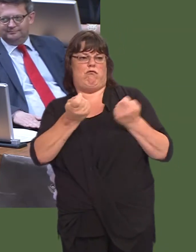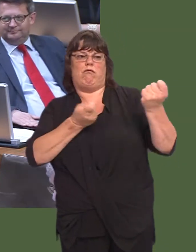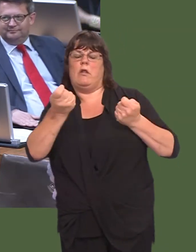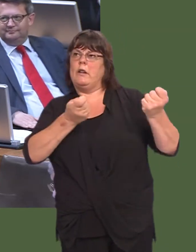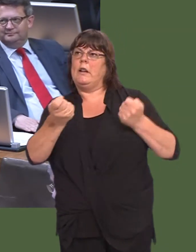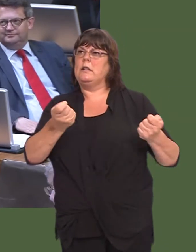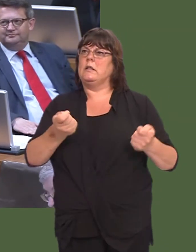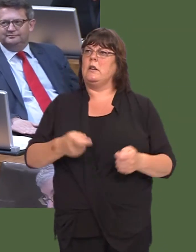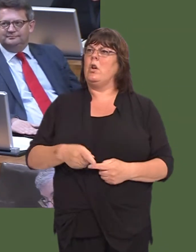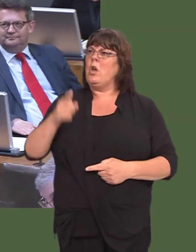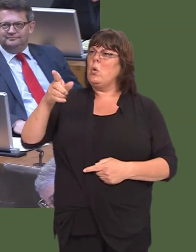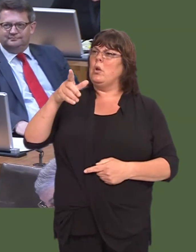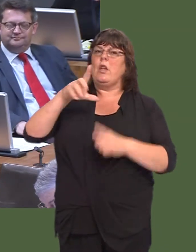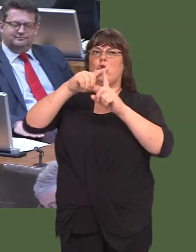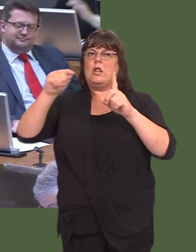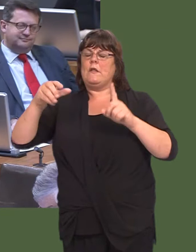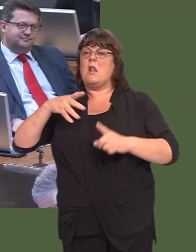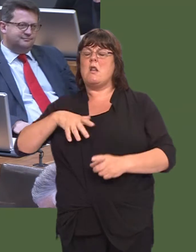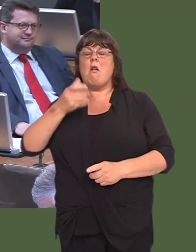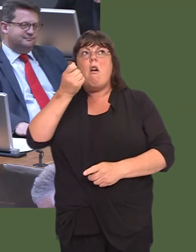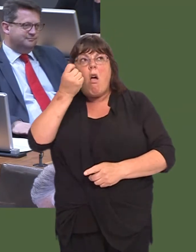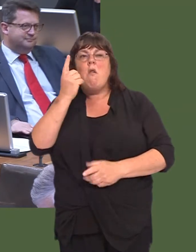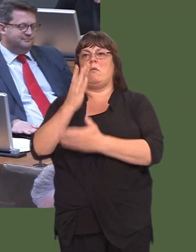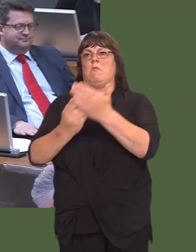No, there needs to be more reality as far as the Conservatives are concerned, but above